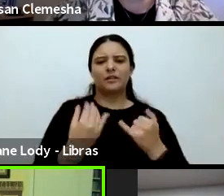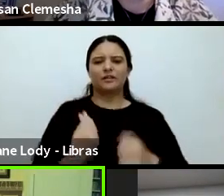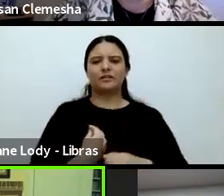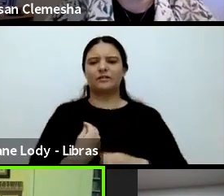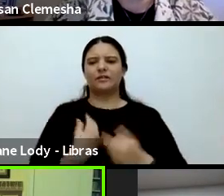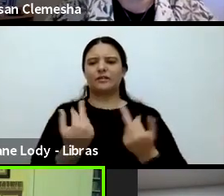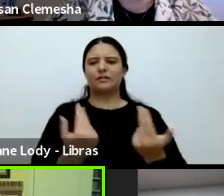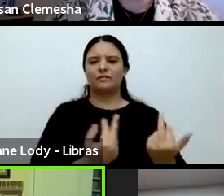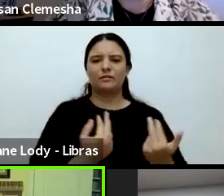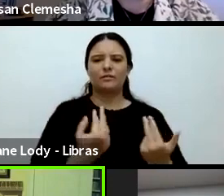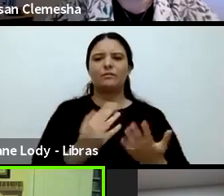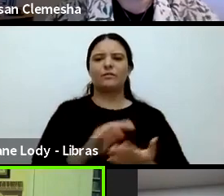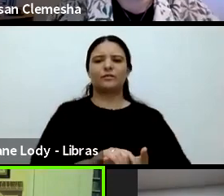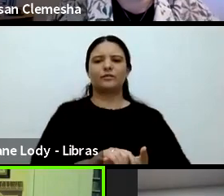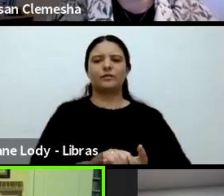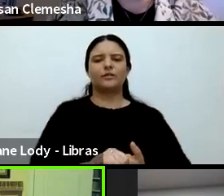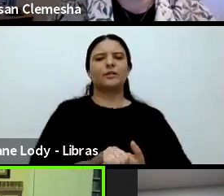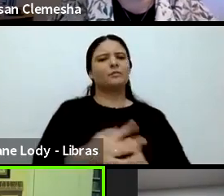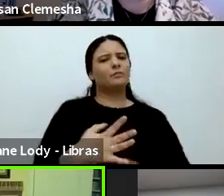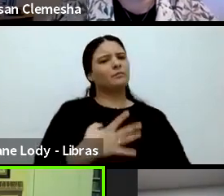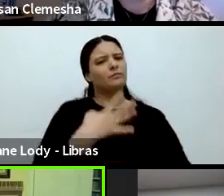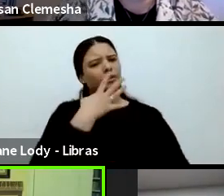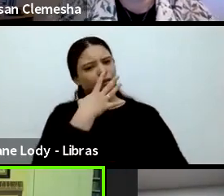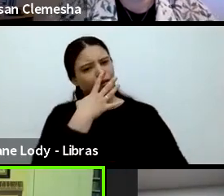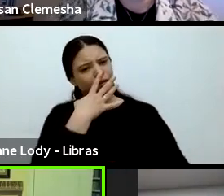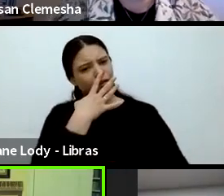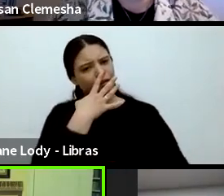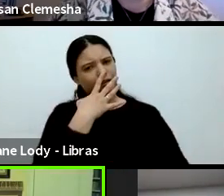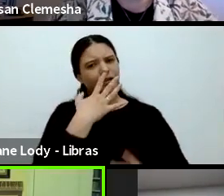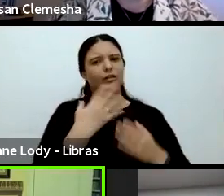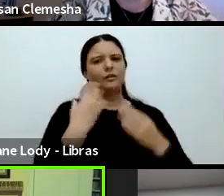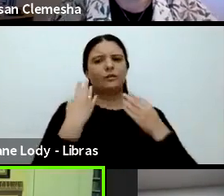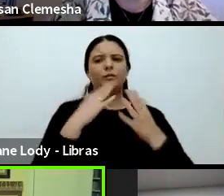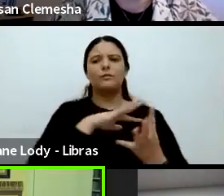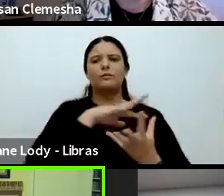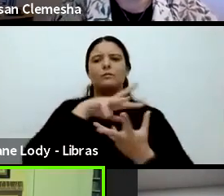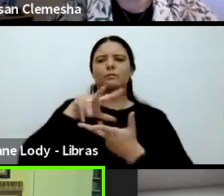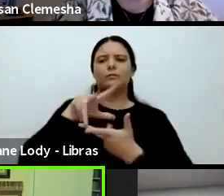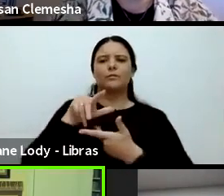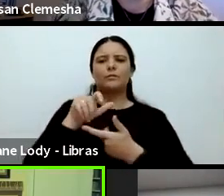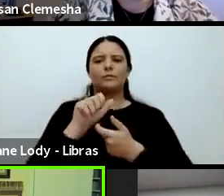things from my own town. It's remarkable how the world. d can sometimes run in parallel can sometimes run in parallel